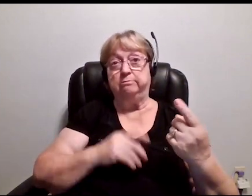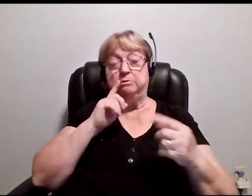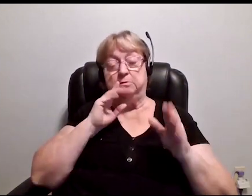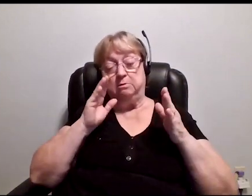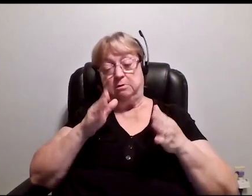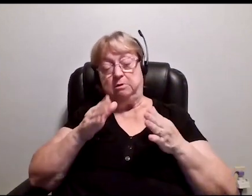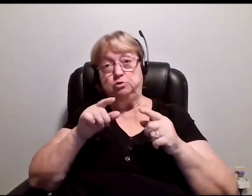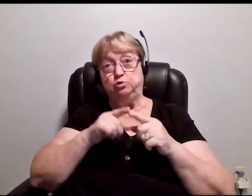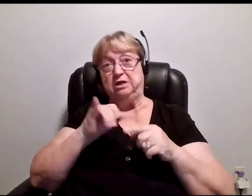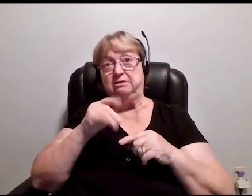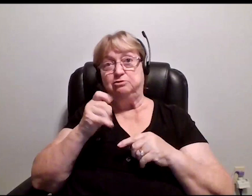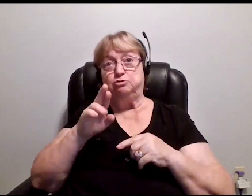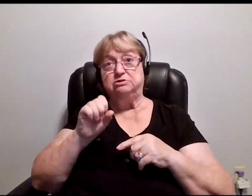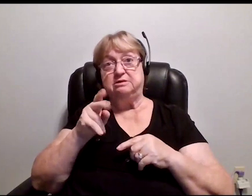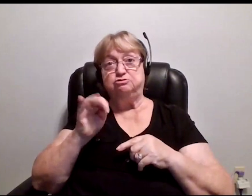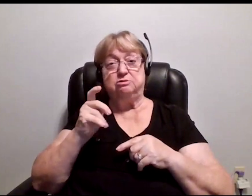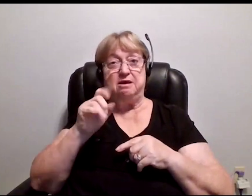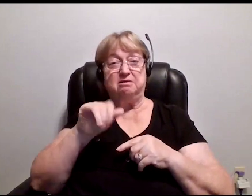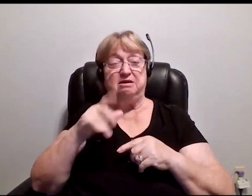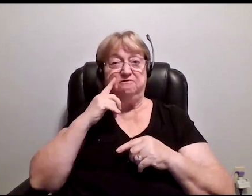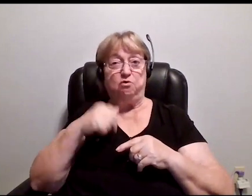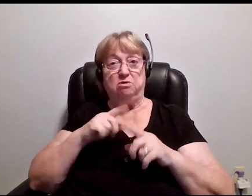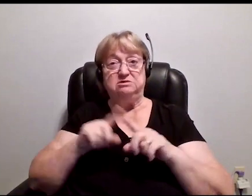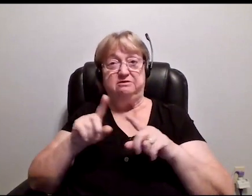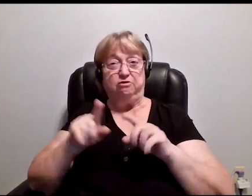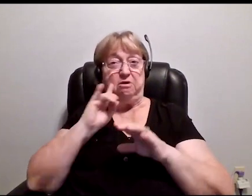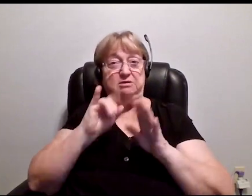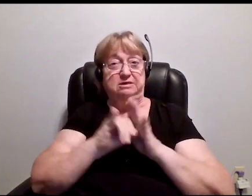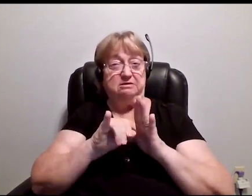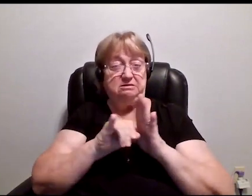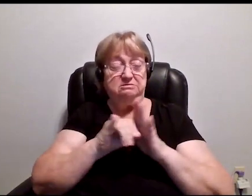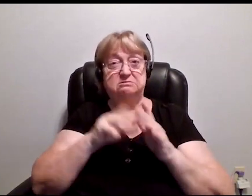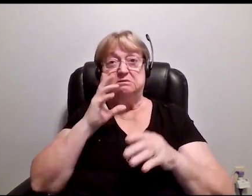of individual identities and the varying impact of disability across other dimensions of identity.